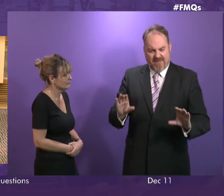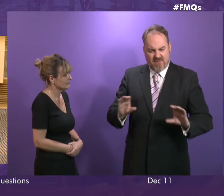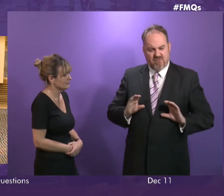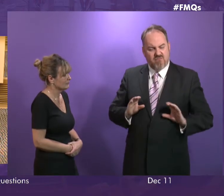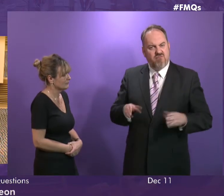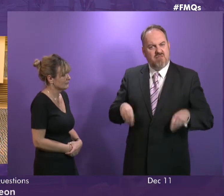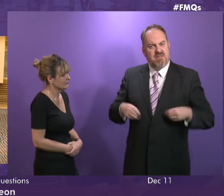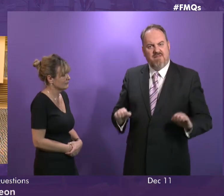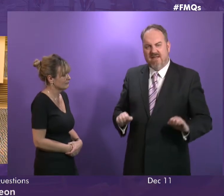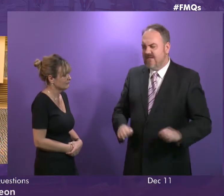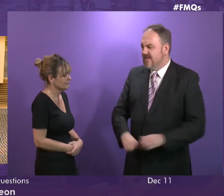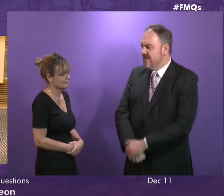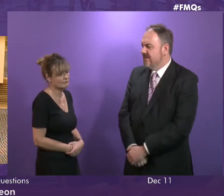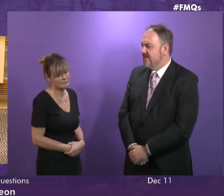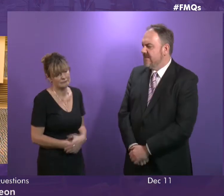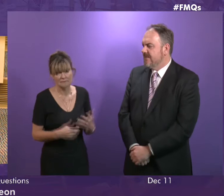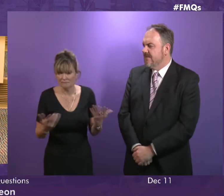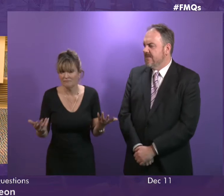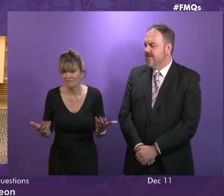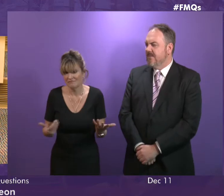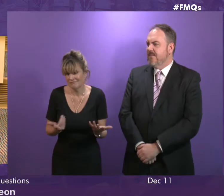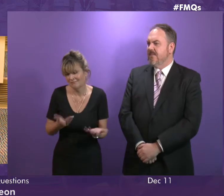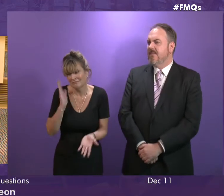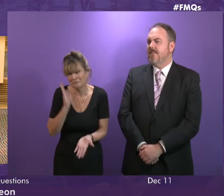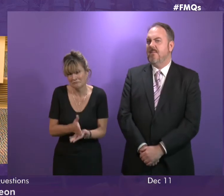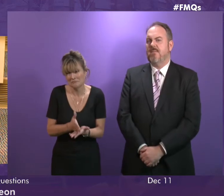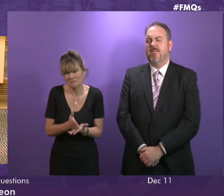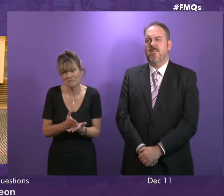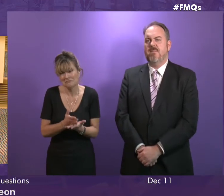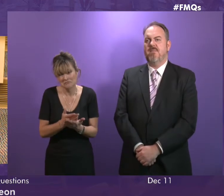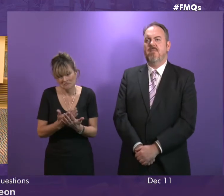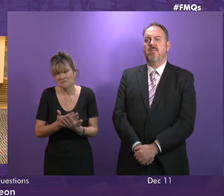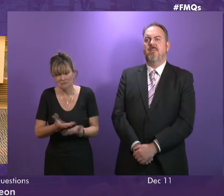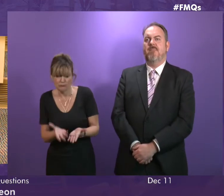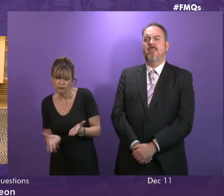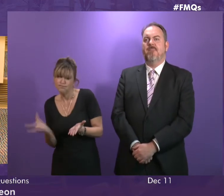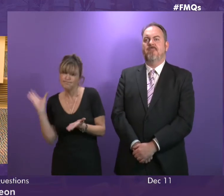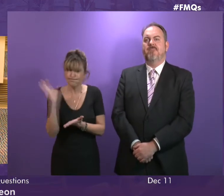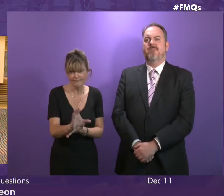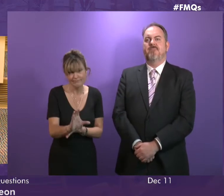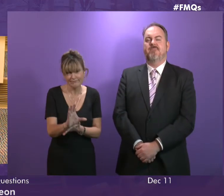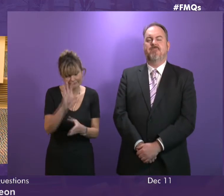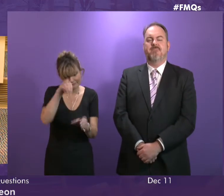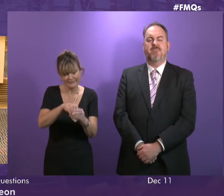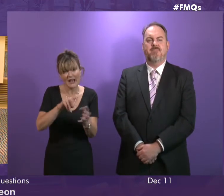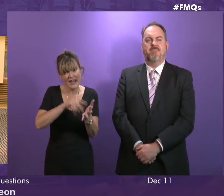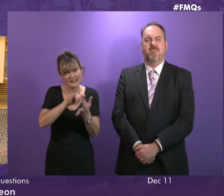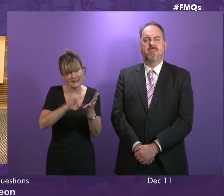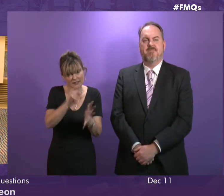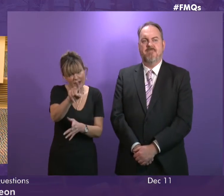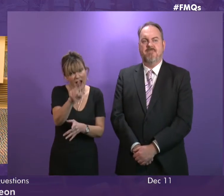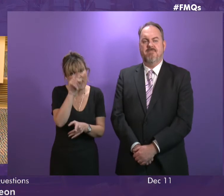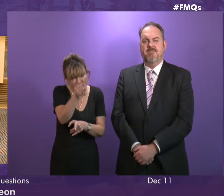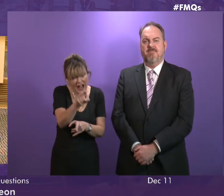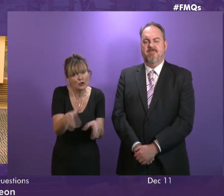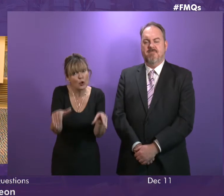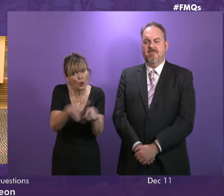There is record investment in our NHS, notwithstanding the austerity cuts that the Conservative Westminster